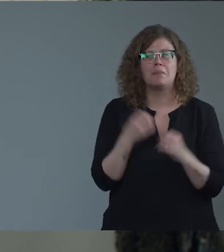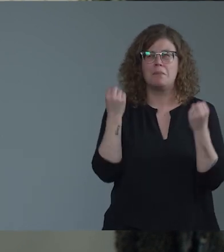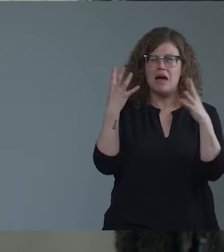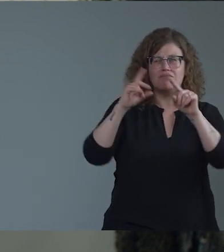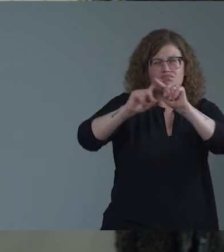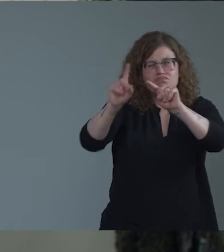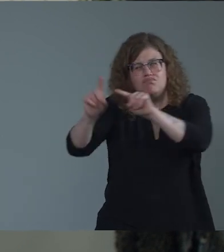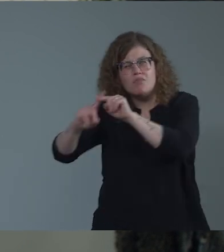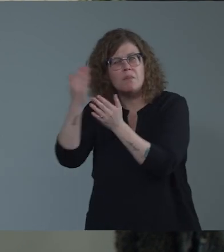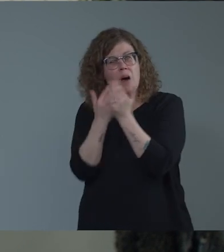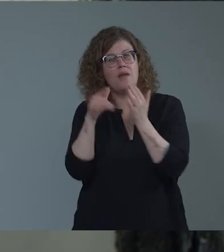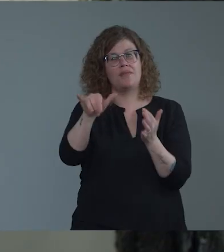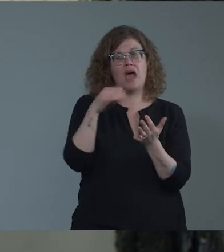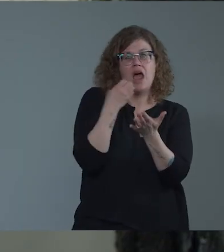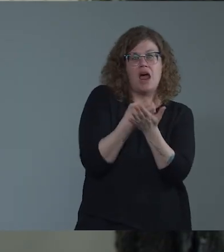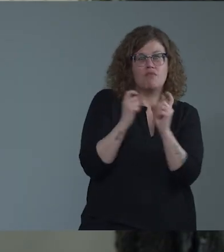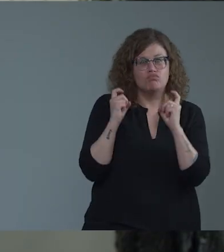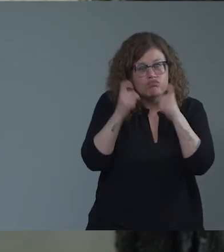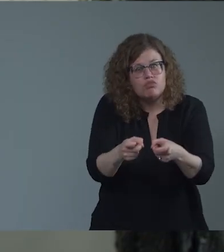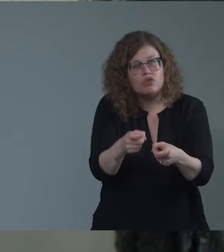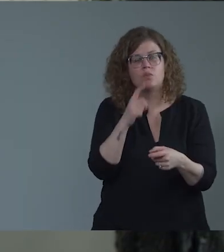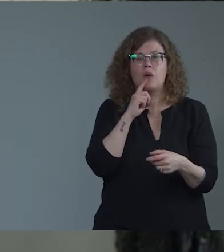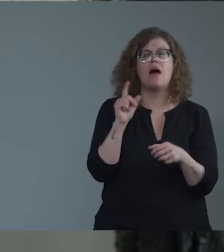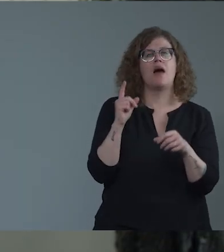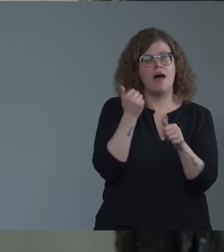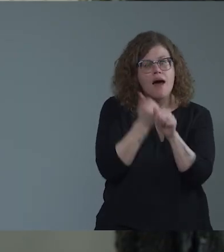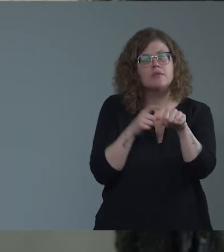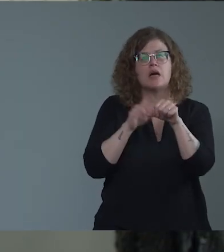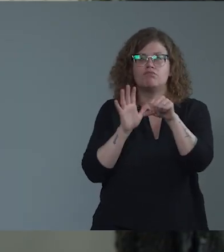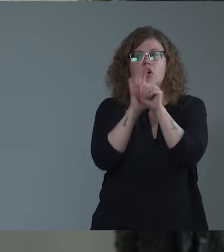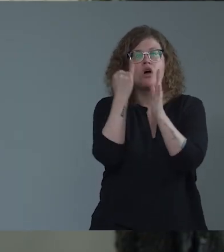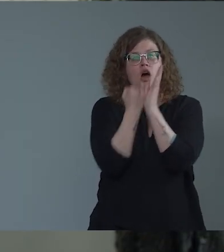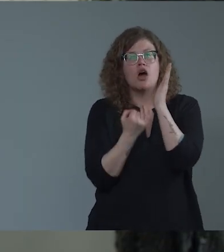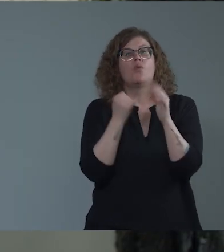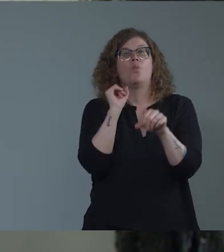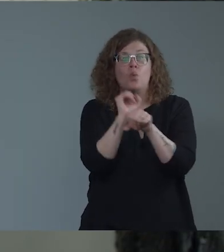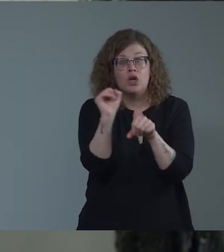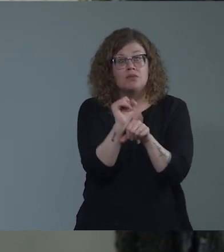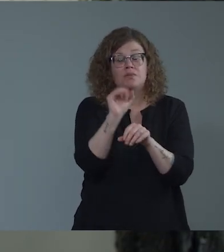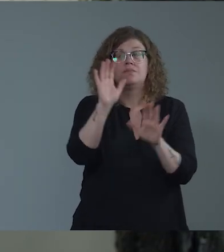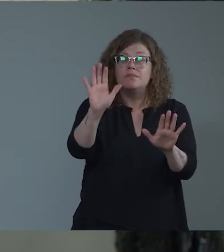and to actually build the artwork in a way where it can be presented in the public realm.